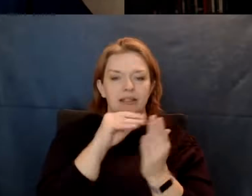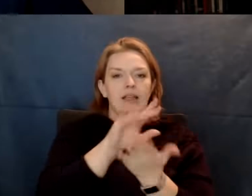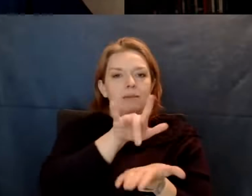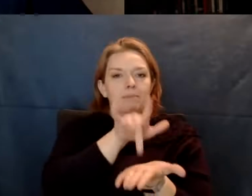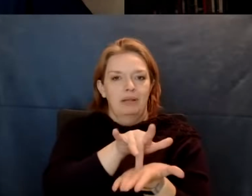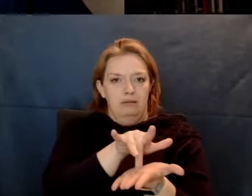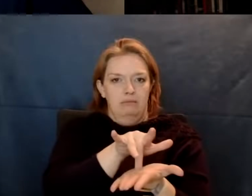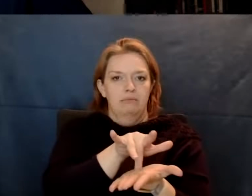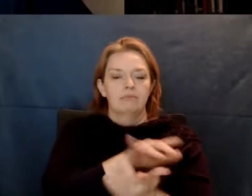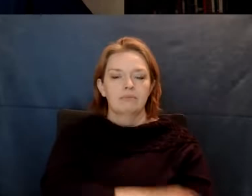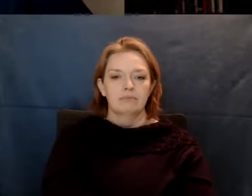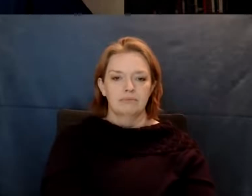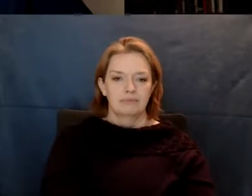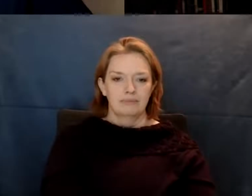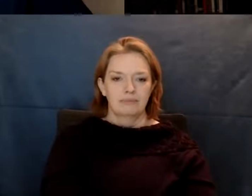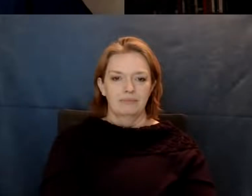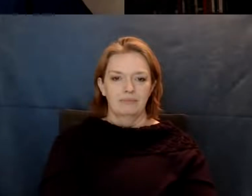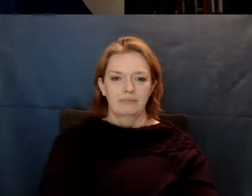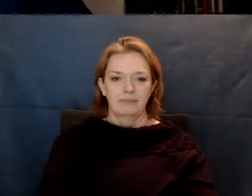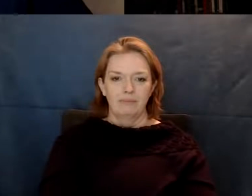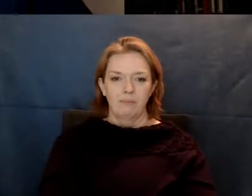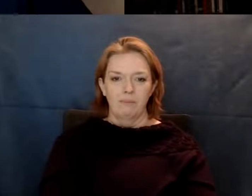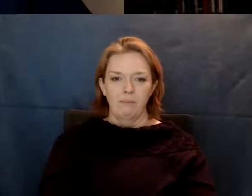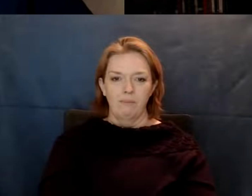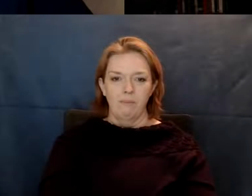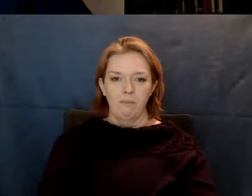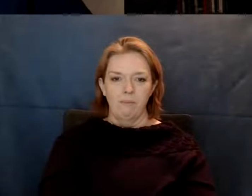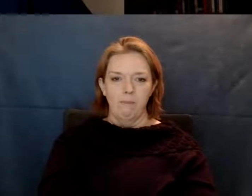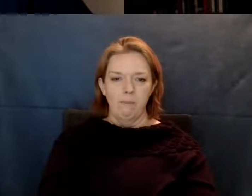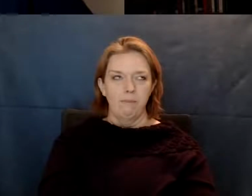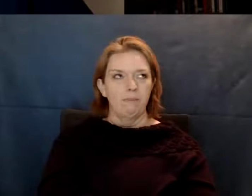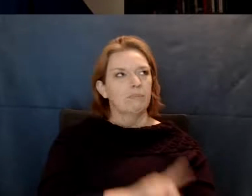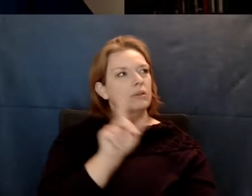There are only 6 different lines.